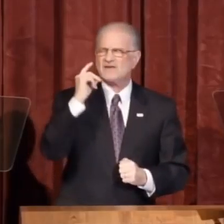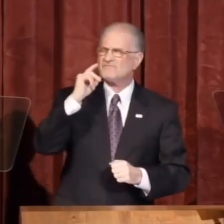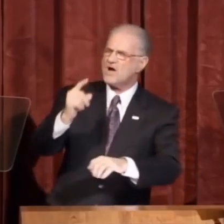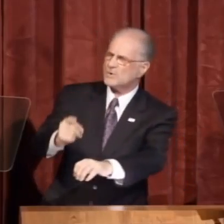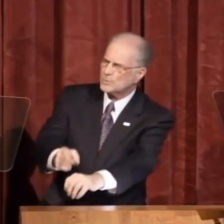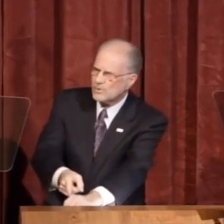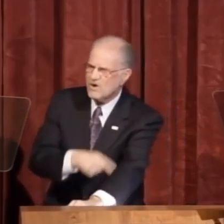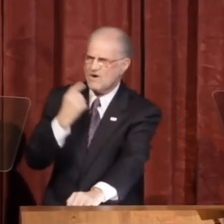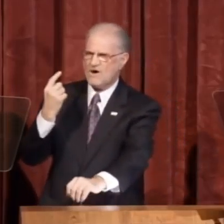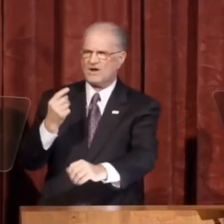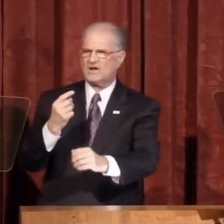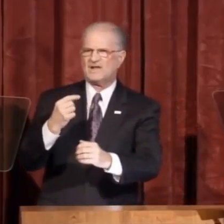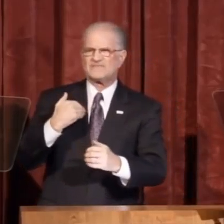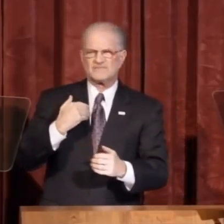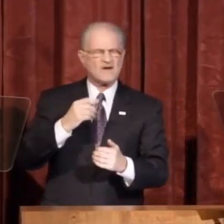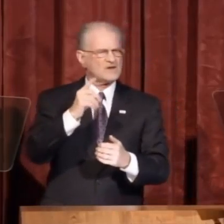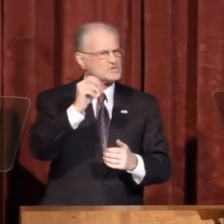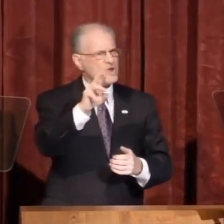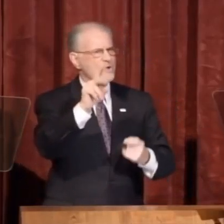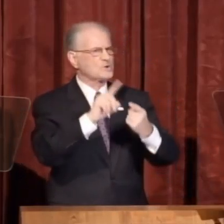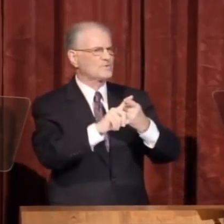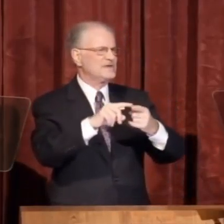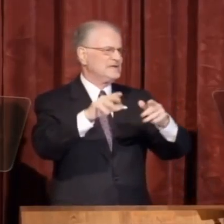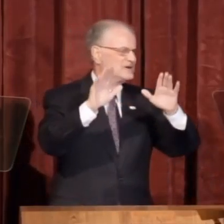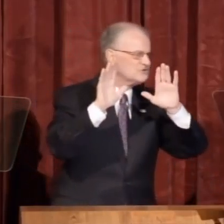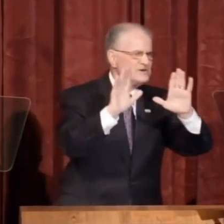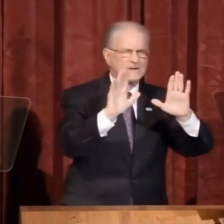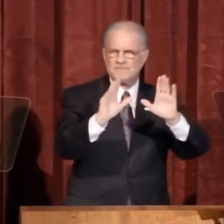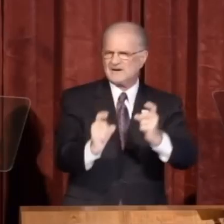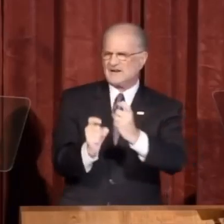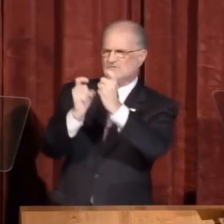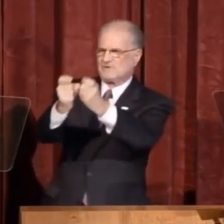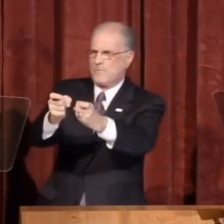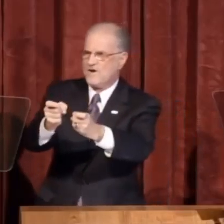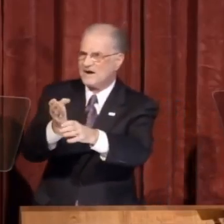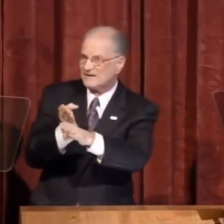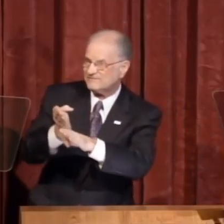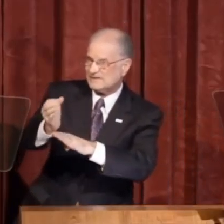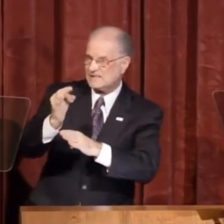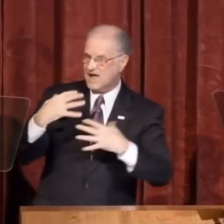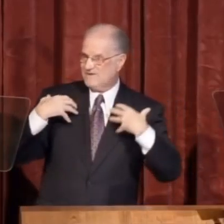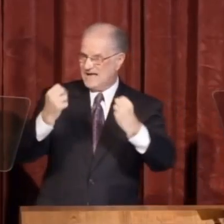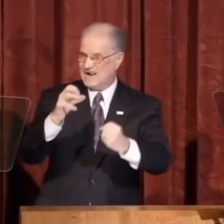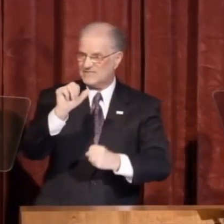our society needs lawyers in all fields.